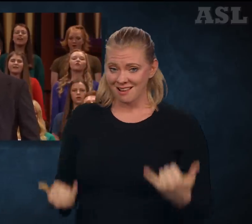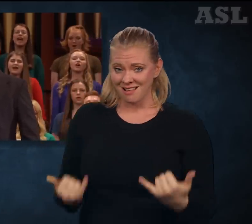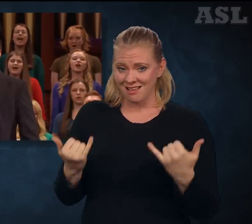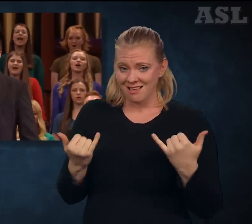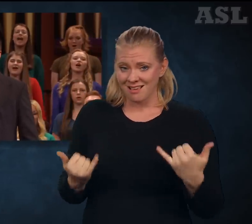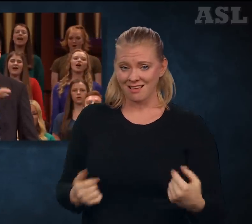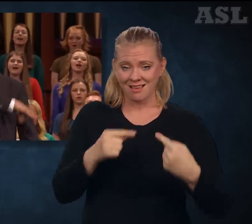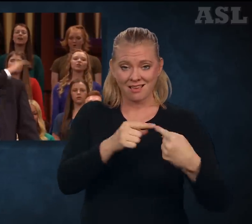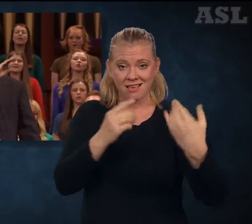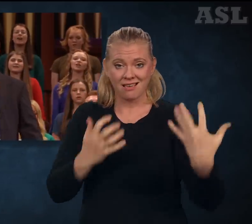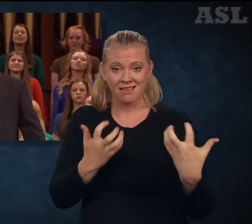SOUND THE WAR-CRY, "WATCH AND PRAY!"